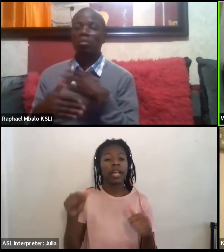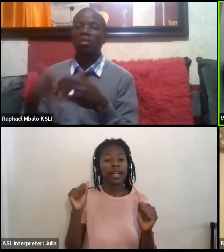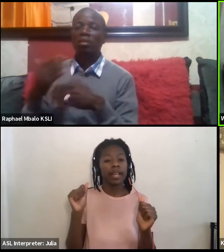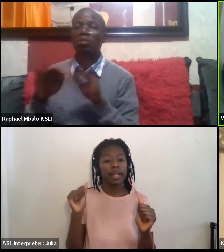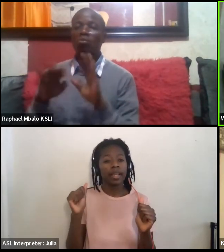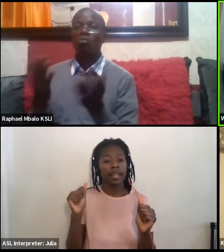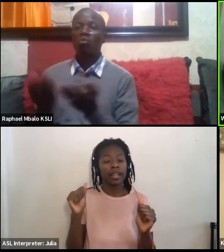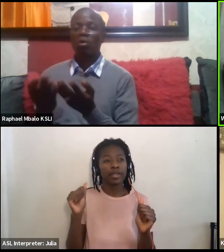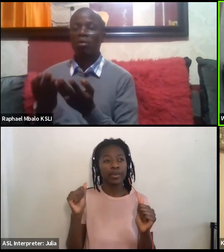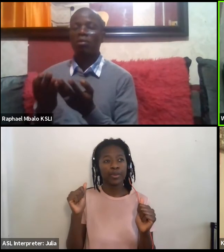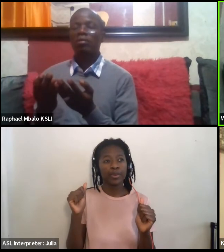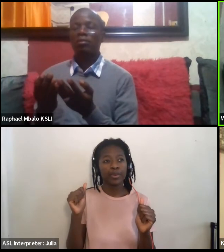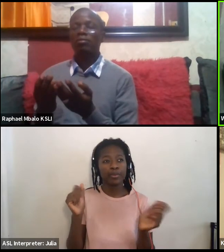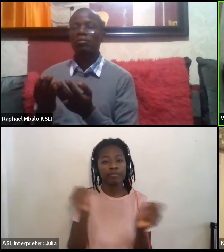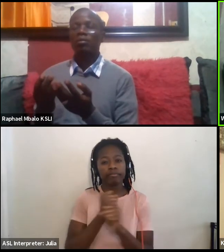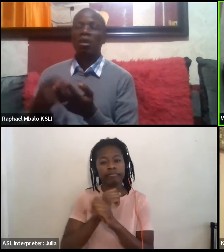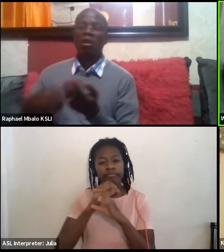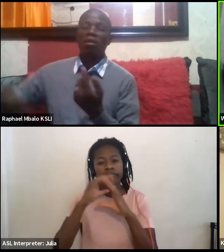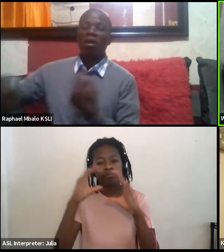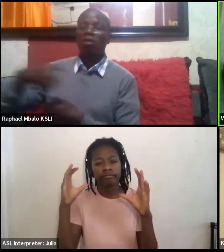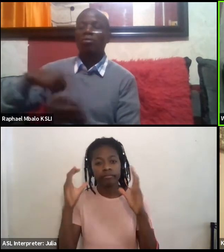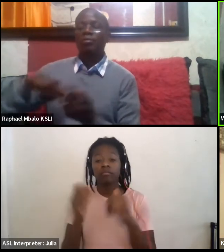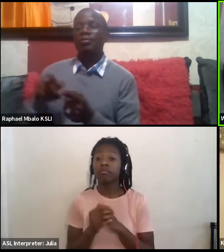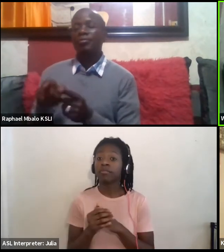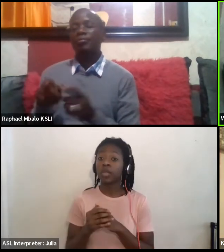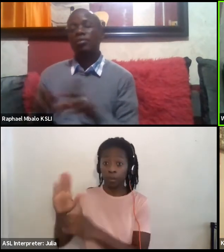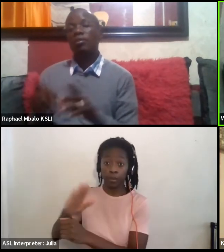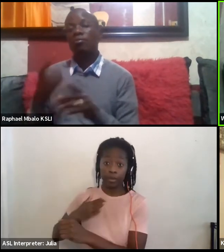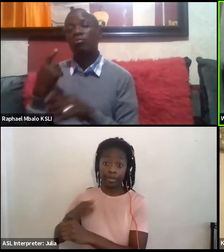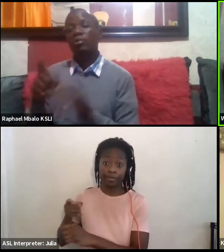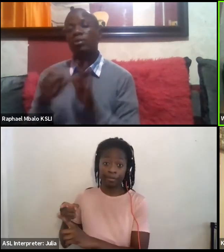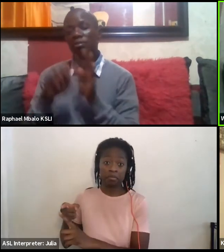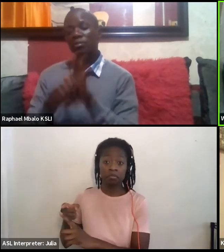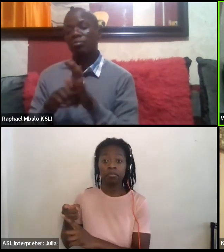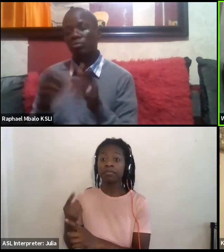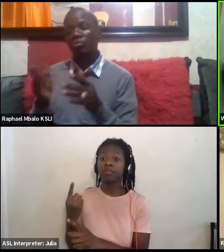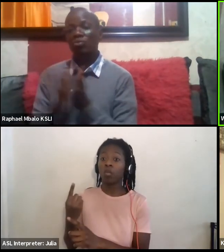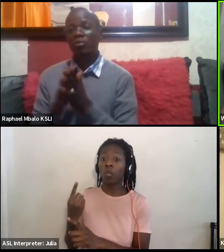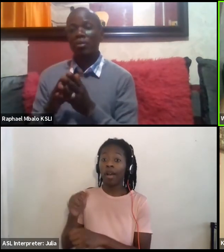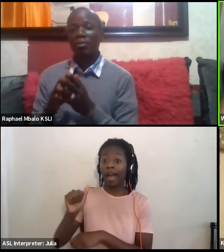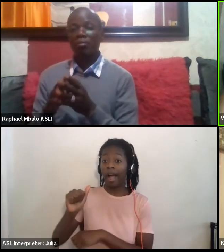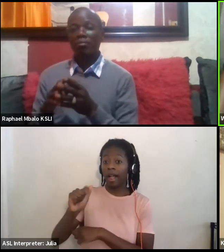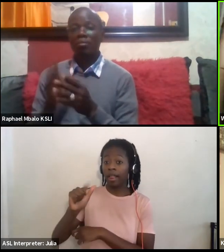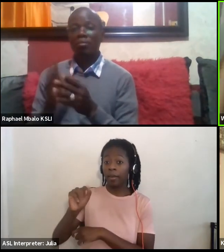Like for instance, with music, taking an album and actually listening to the album